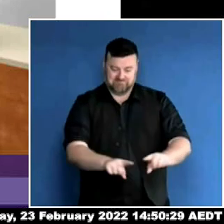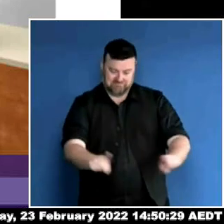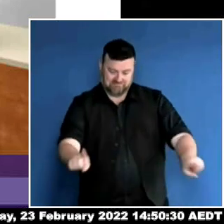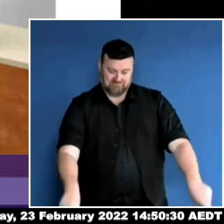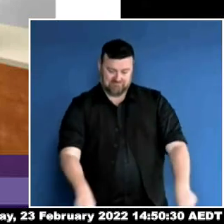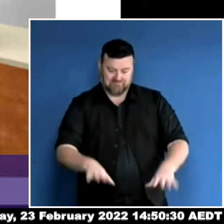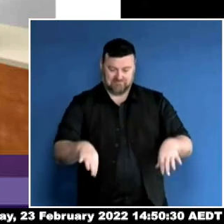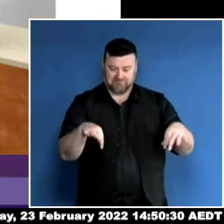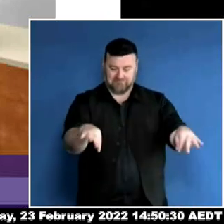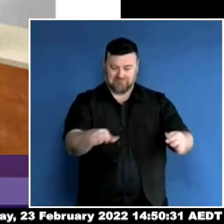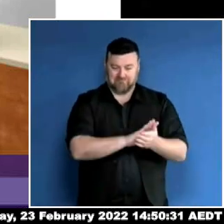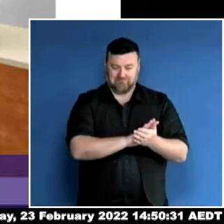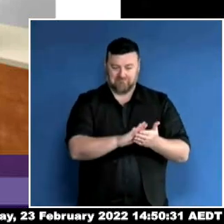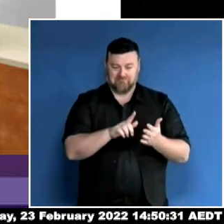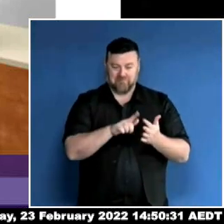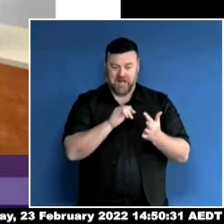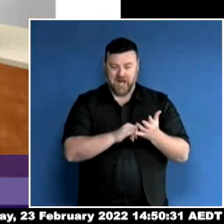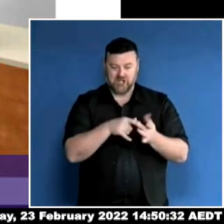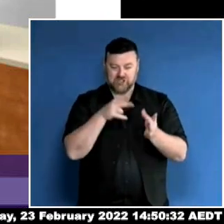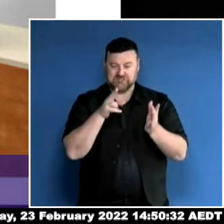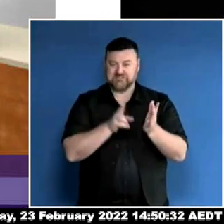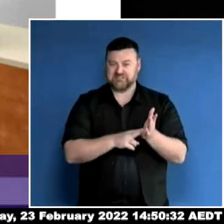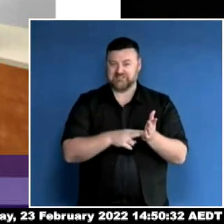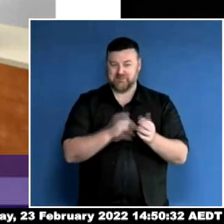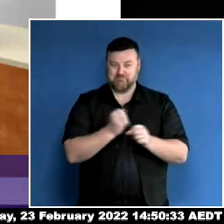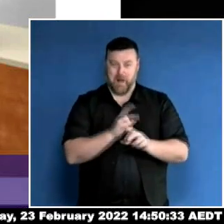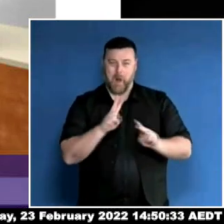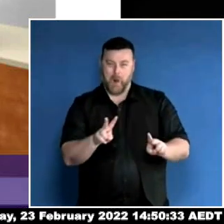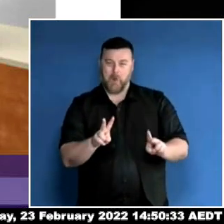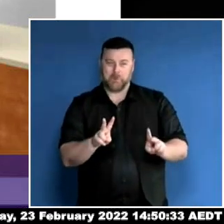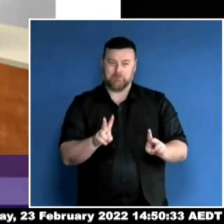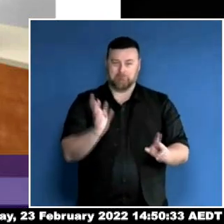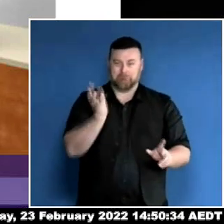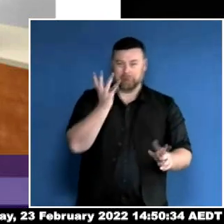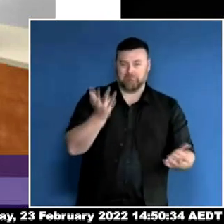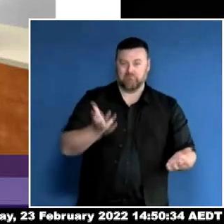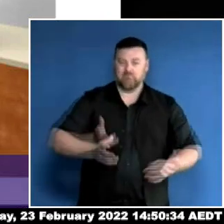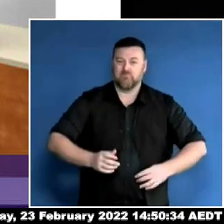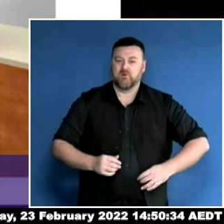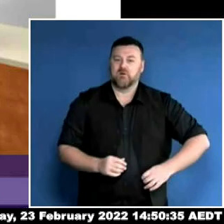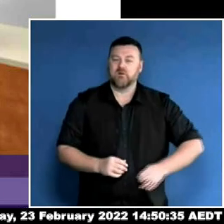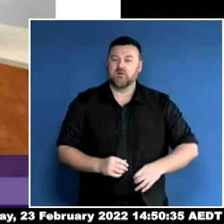If we want to understand, where were the participants who were coming for the